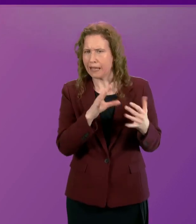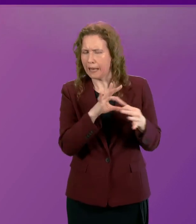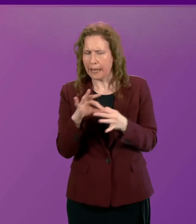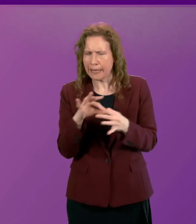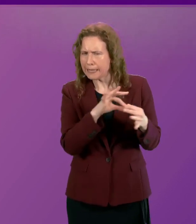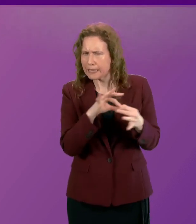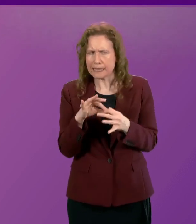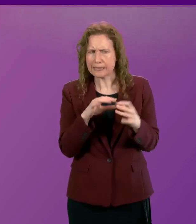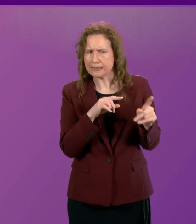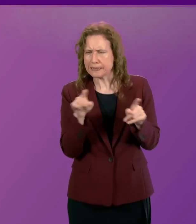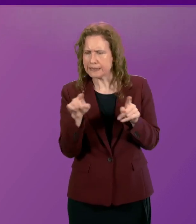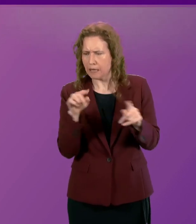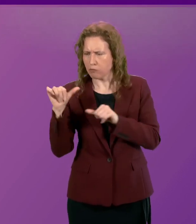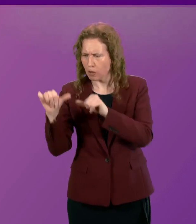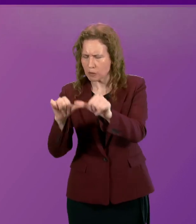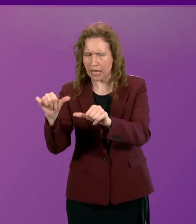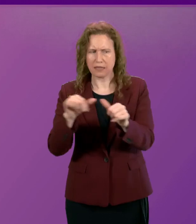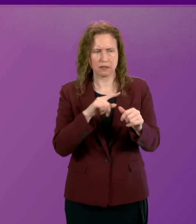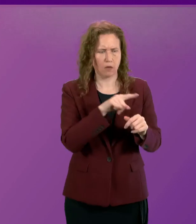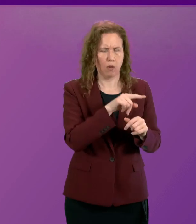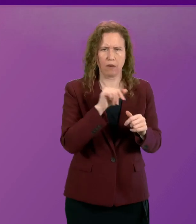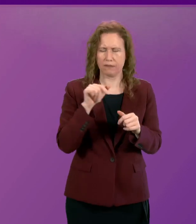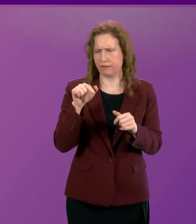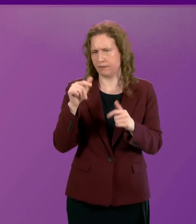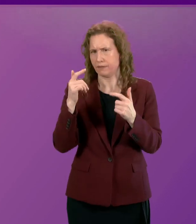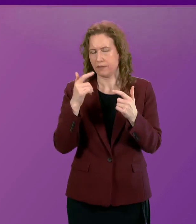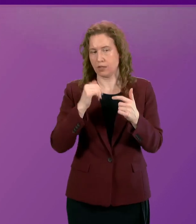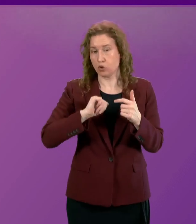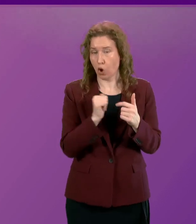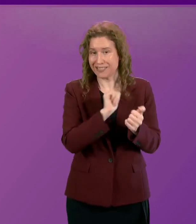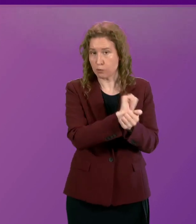the two different processes, one of which is undertaken by the Scottish Prison Service and one